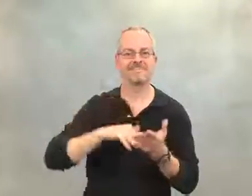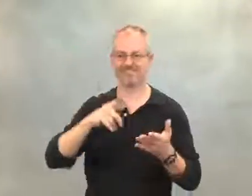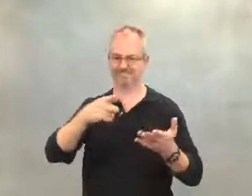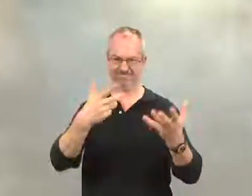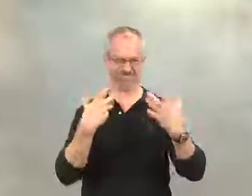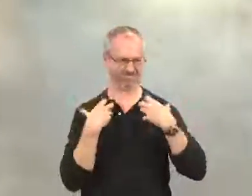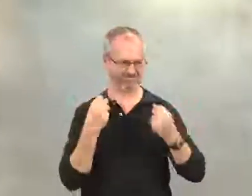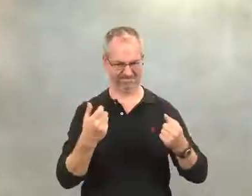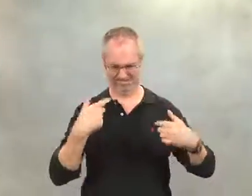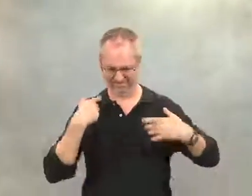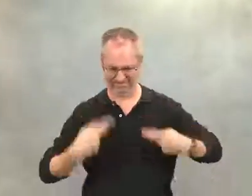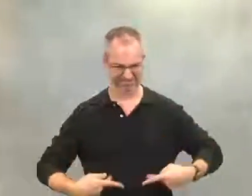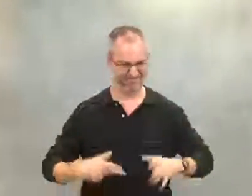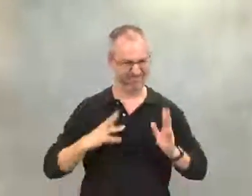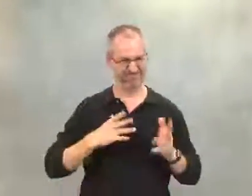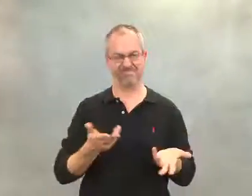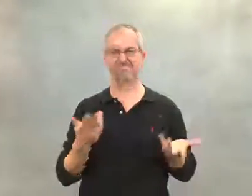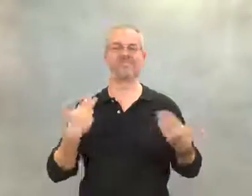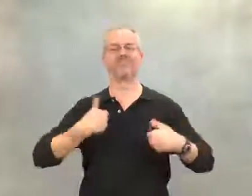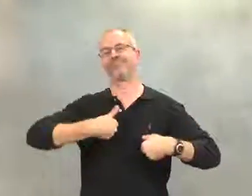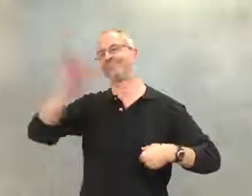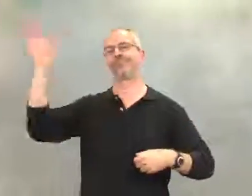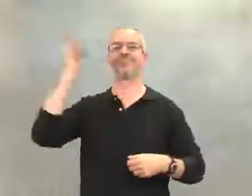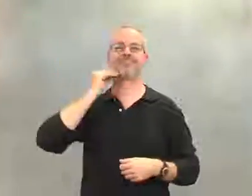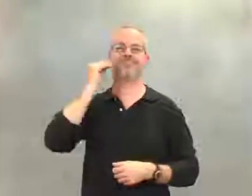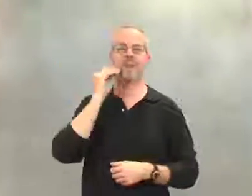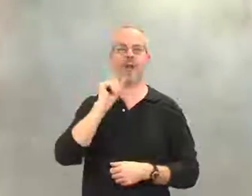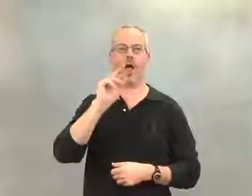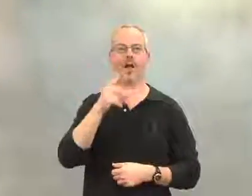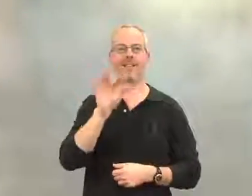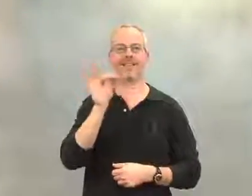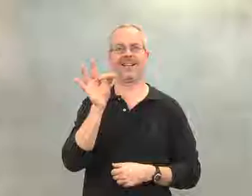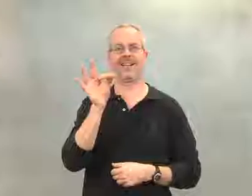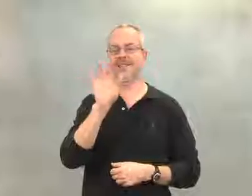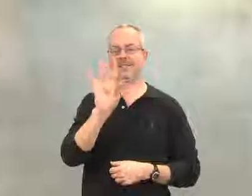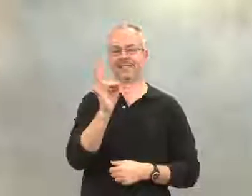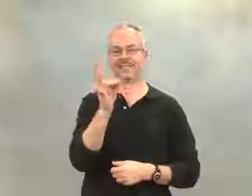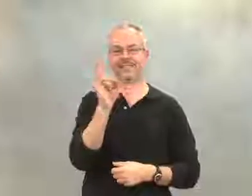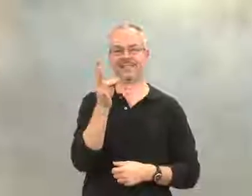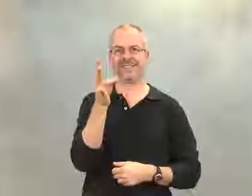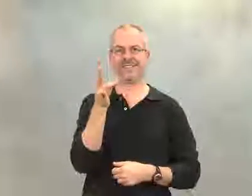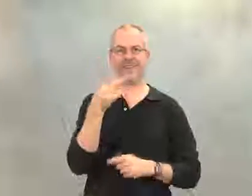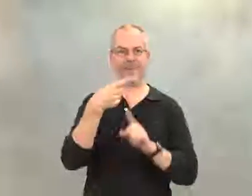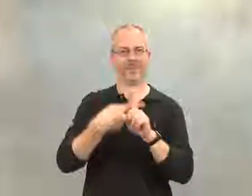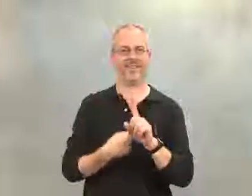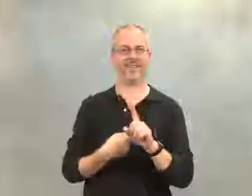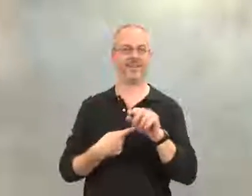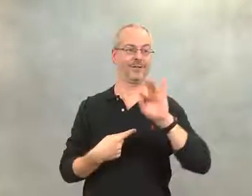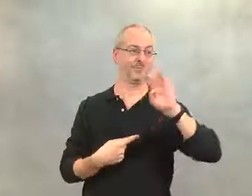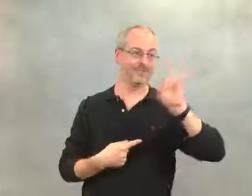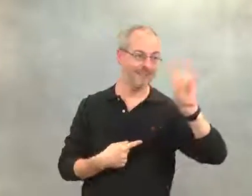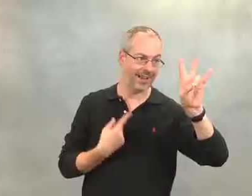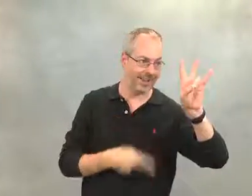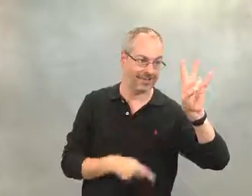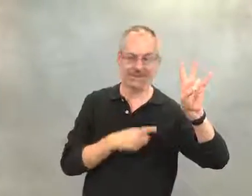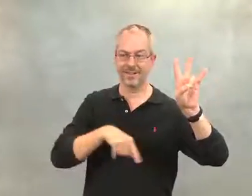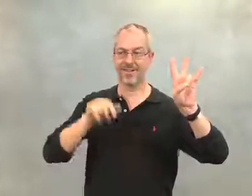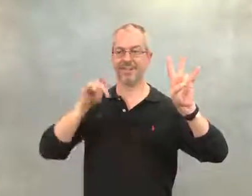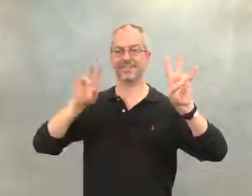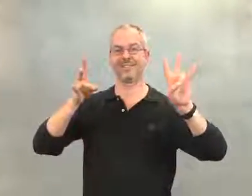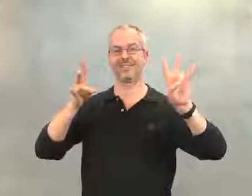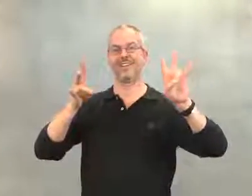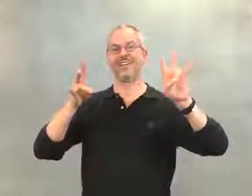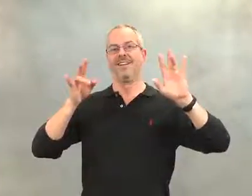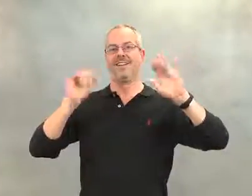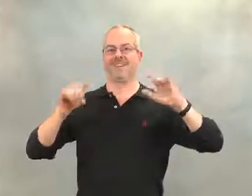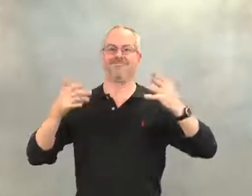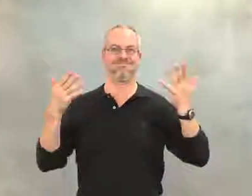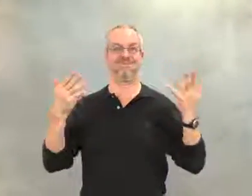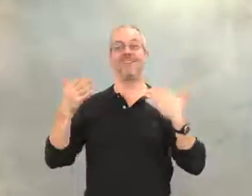The doctor could see I was doing fine, so he released me on August 7.